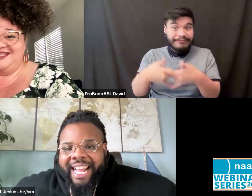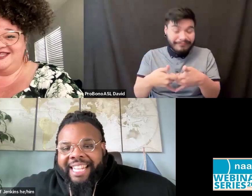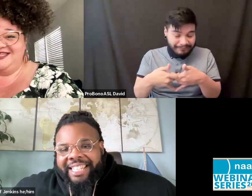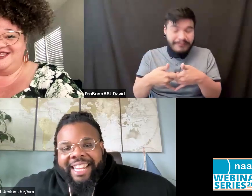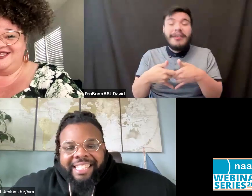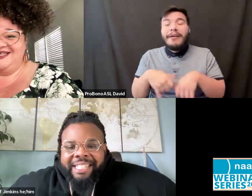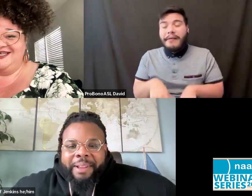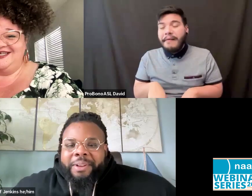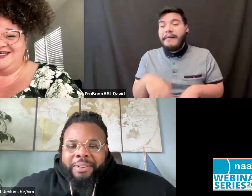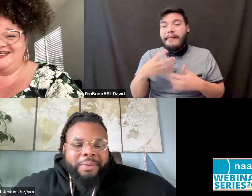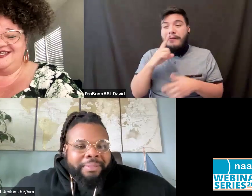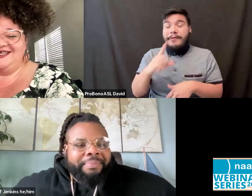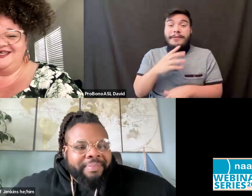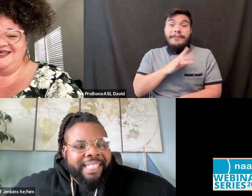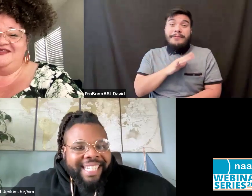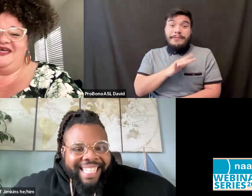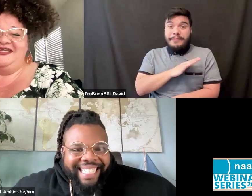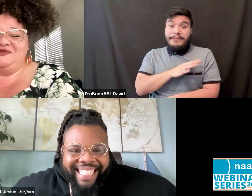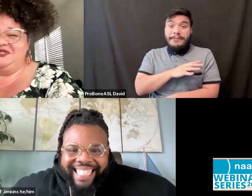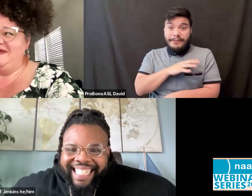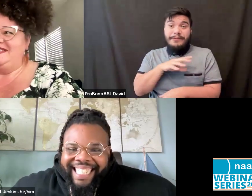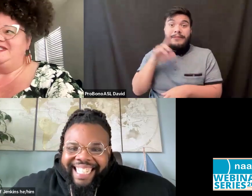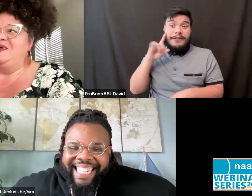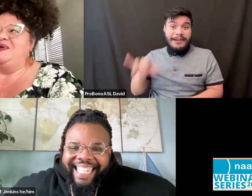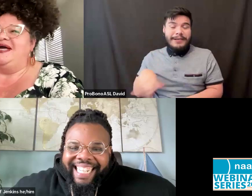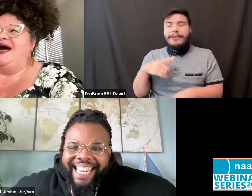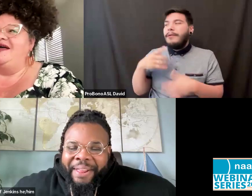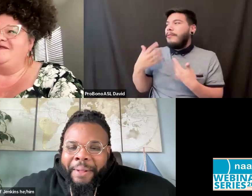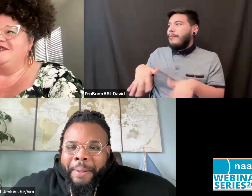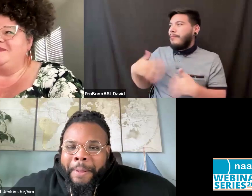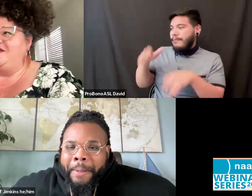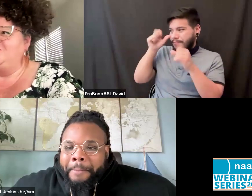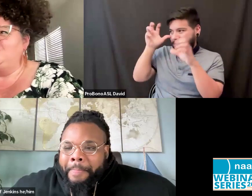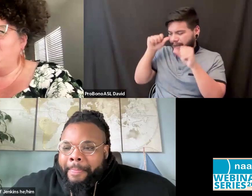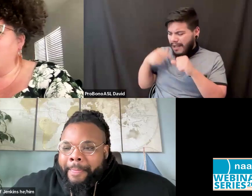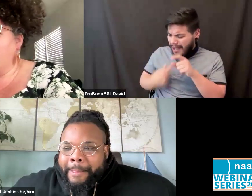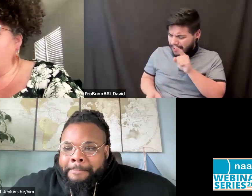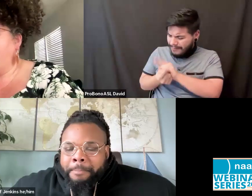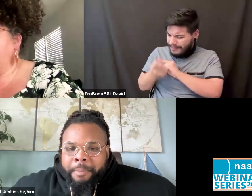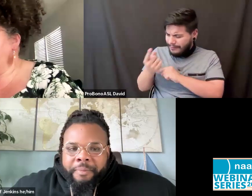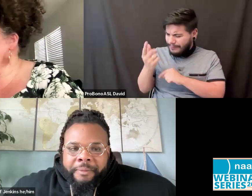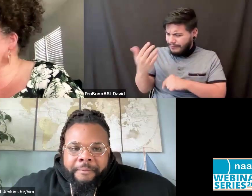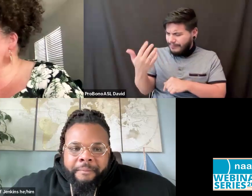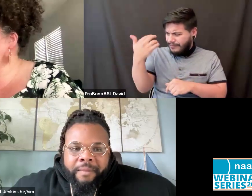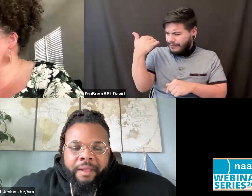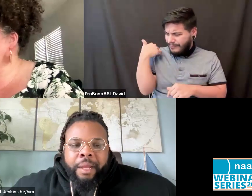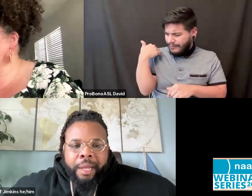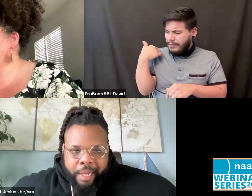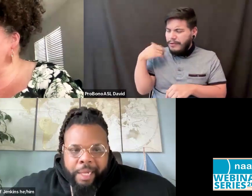that. It's been really cool. That is really amazing. So I first met you when we were both asked to be on a public radio show